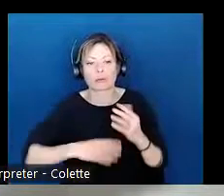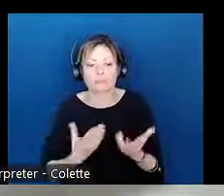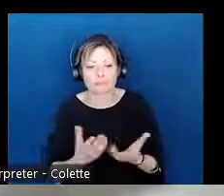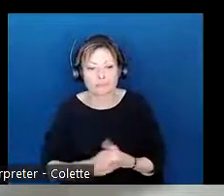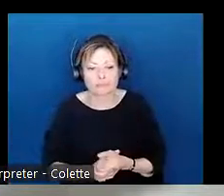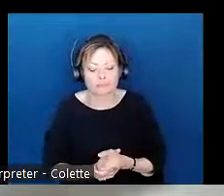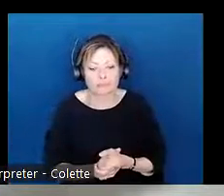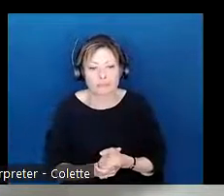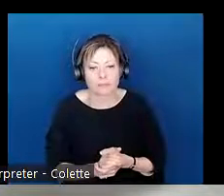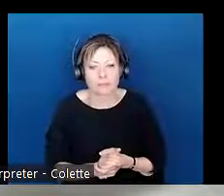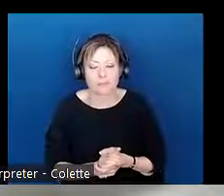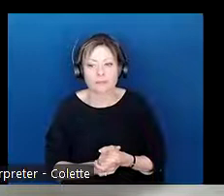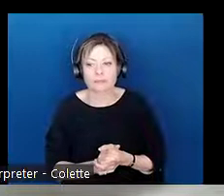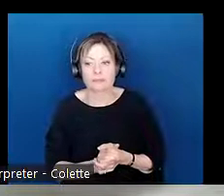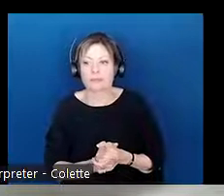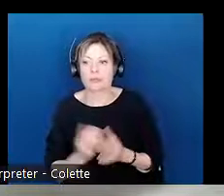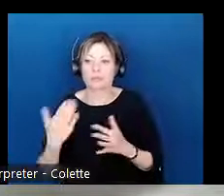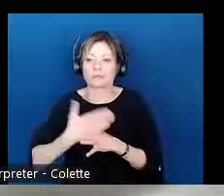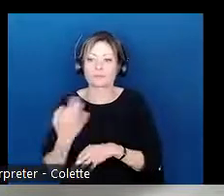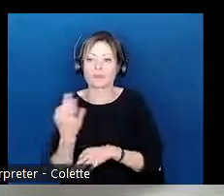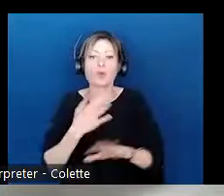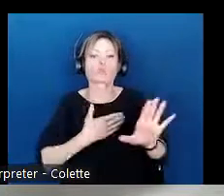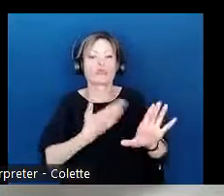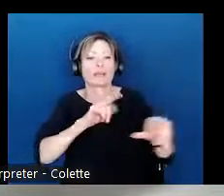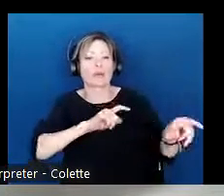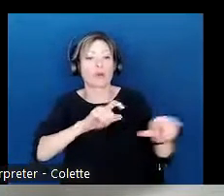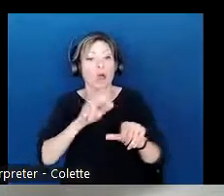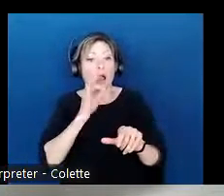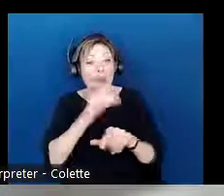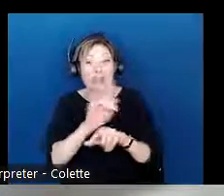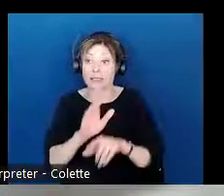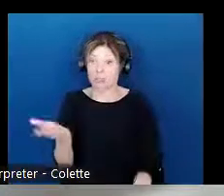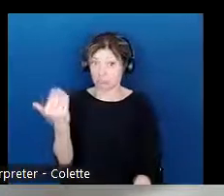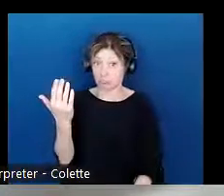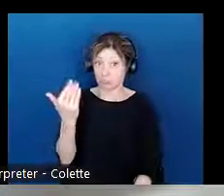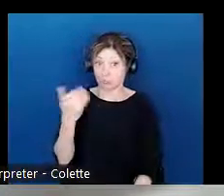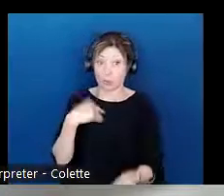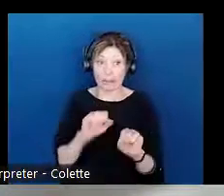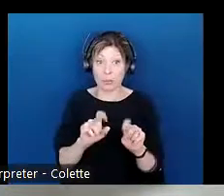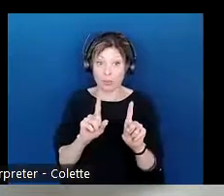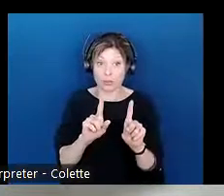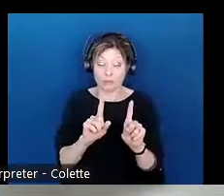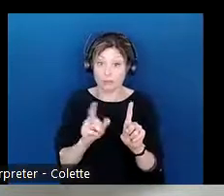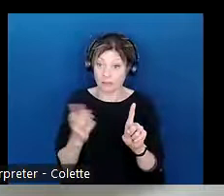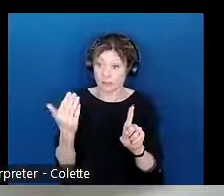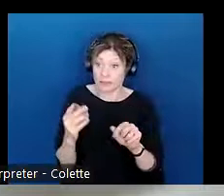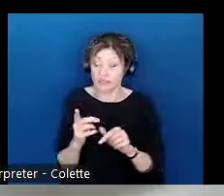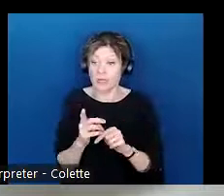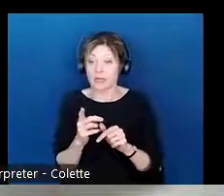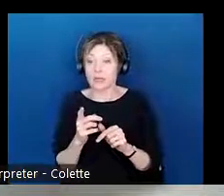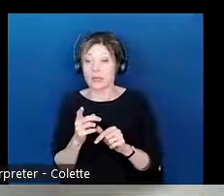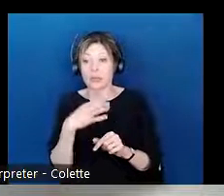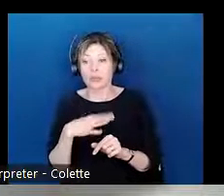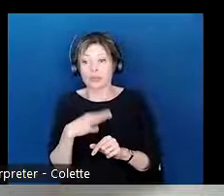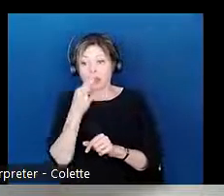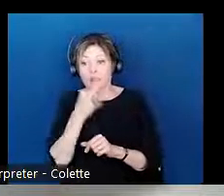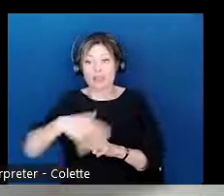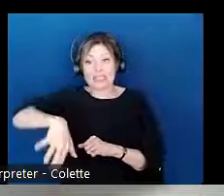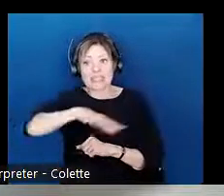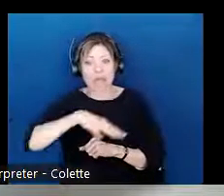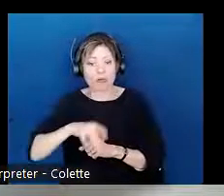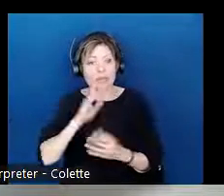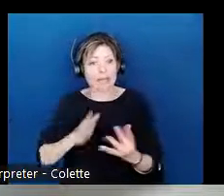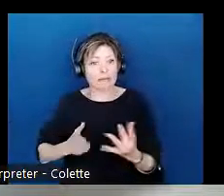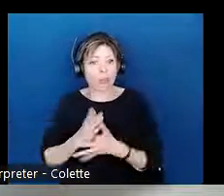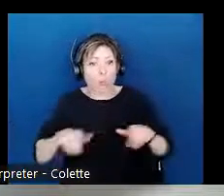I was going to ask you how wheelchair accessible this is because it looks a bit Sandy just there?